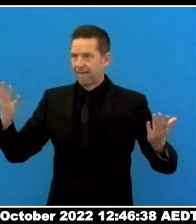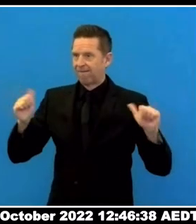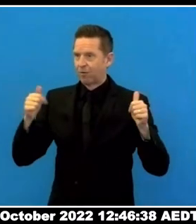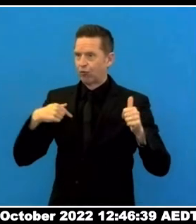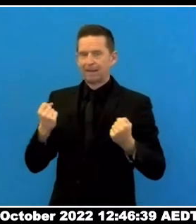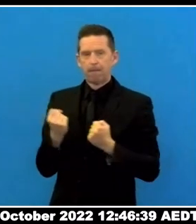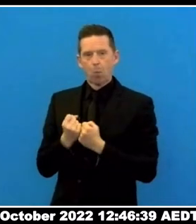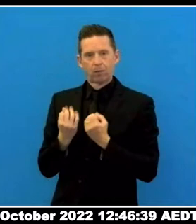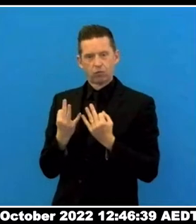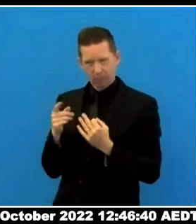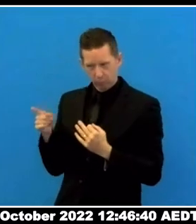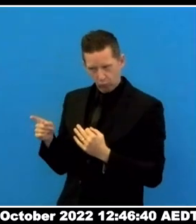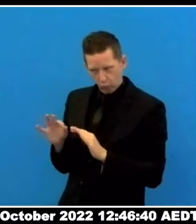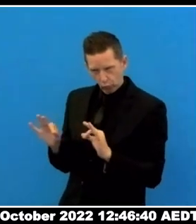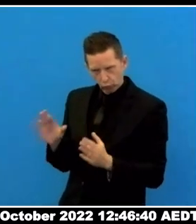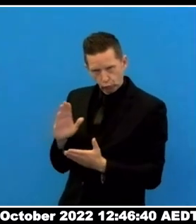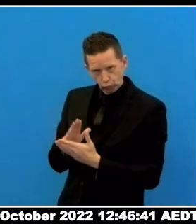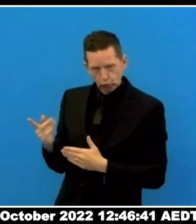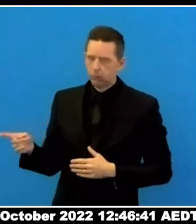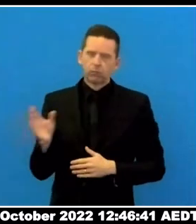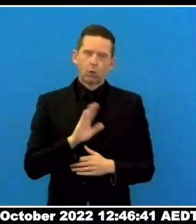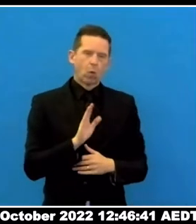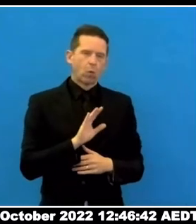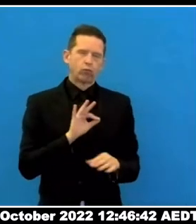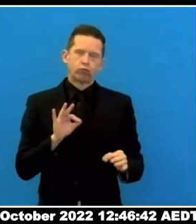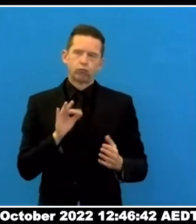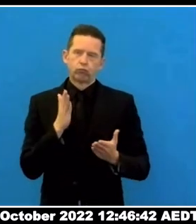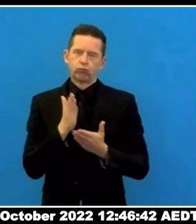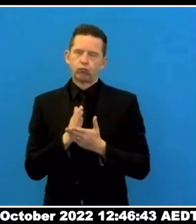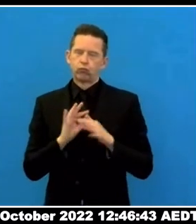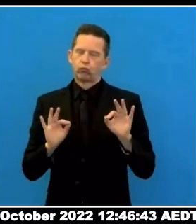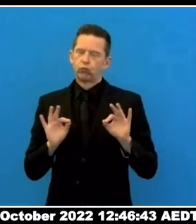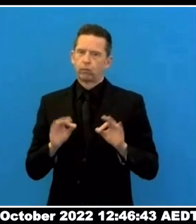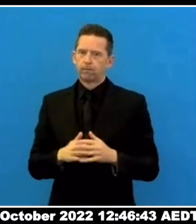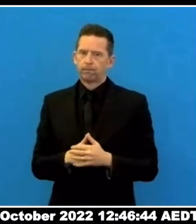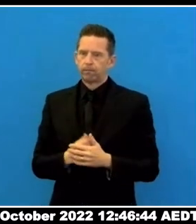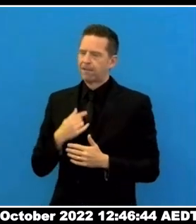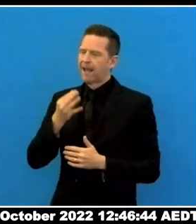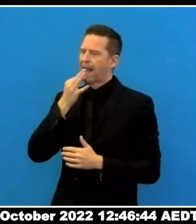That's not quite right, no. Right. Can I ask you about the experiences with the NDIS.